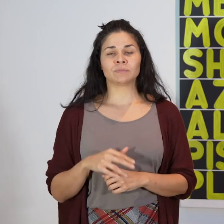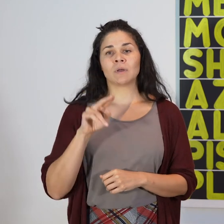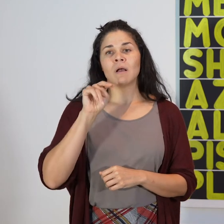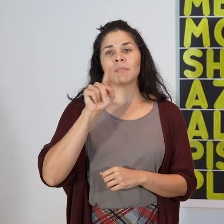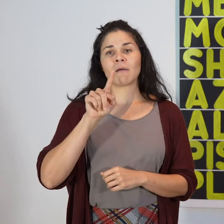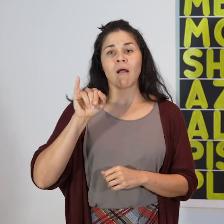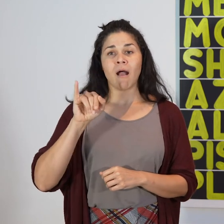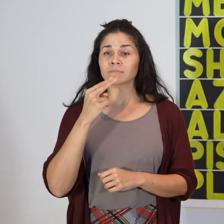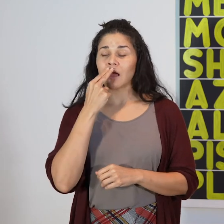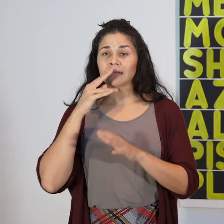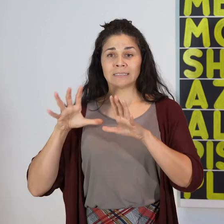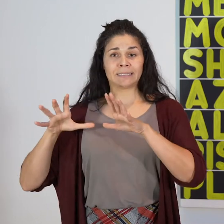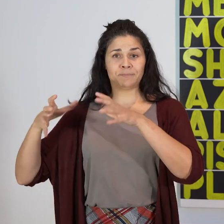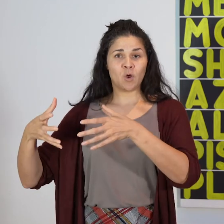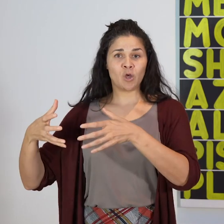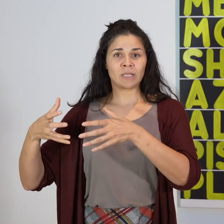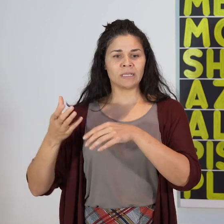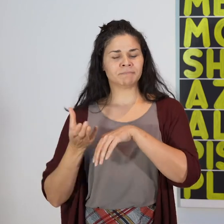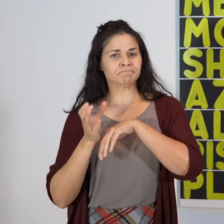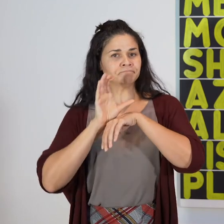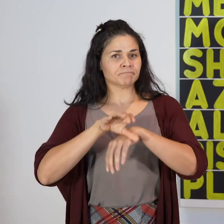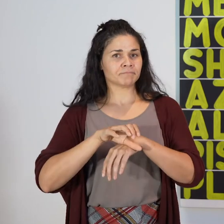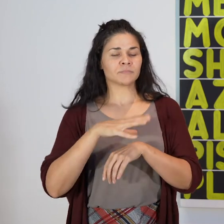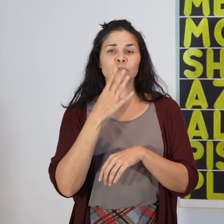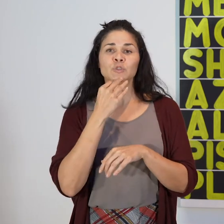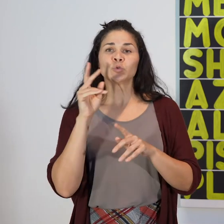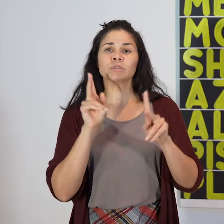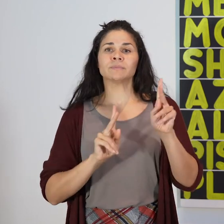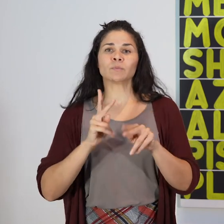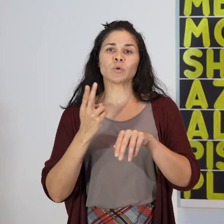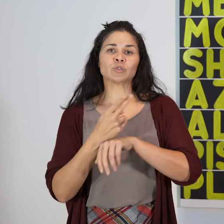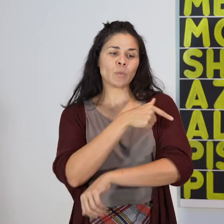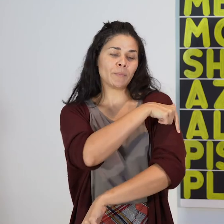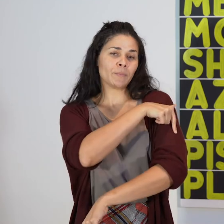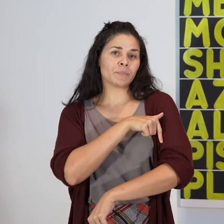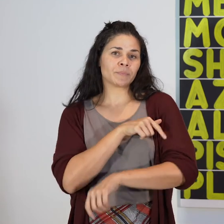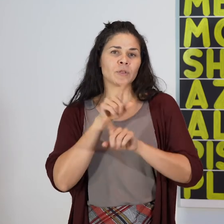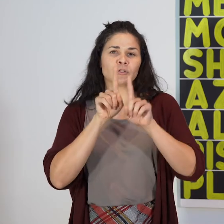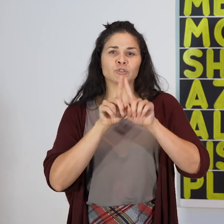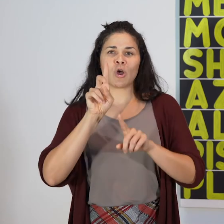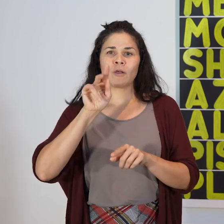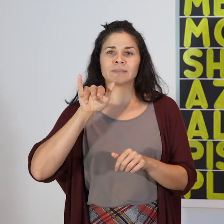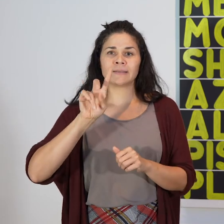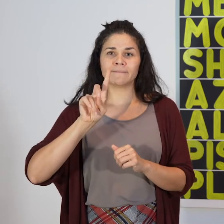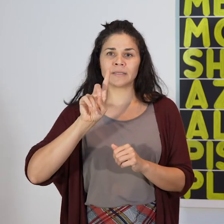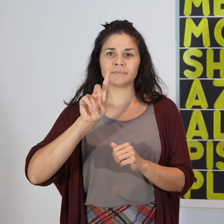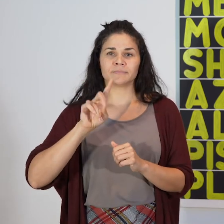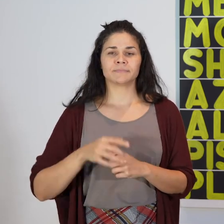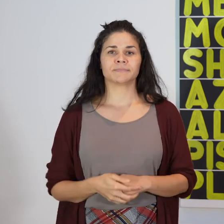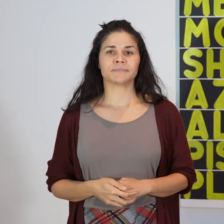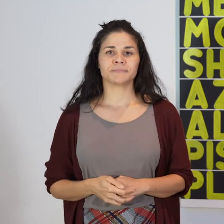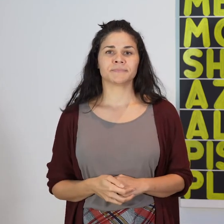that the Nazis forced Jewish people to wear.